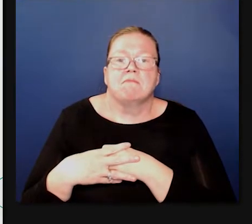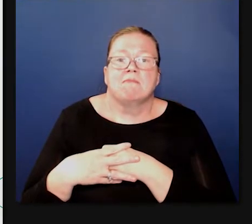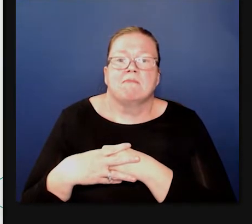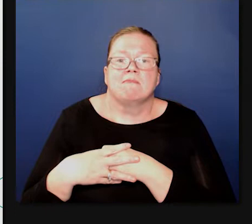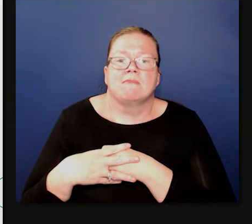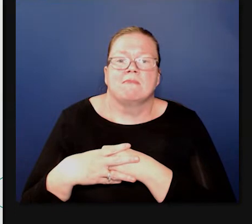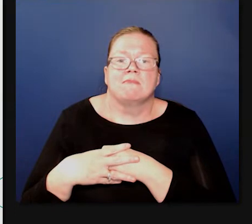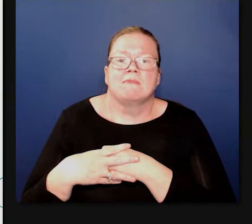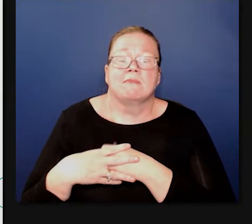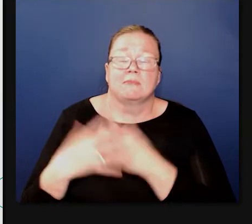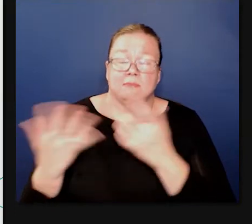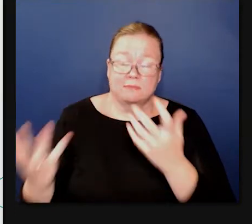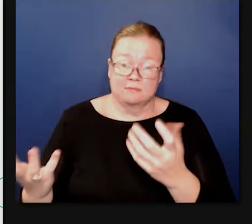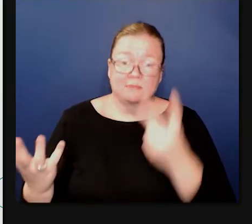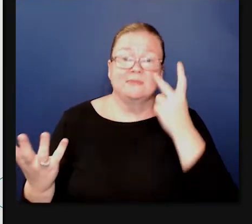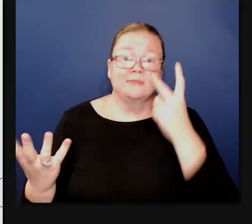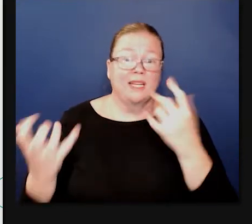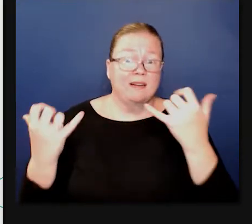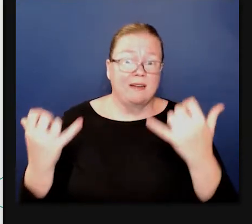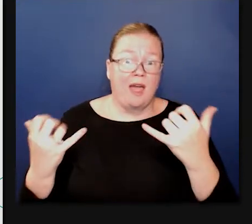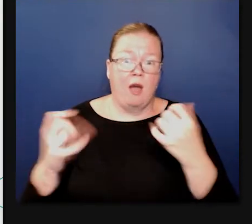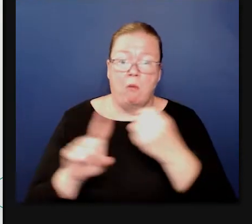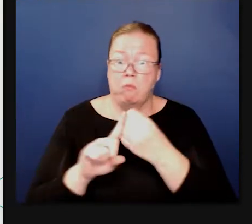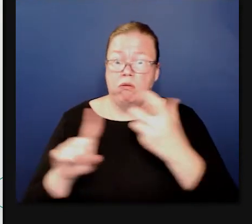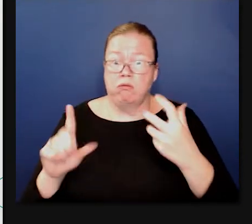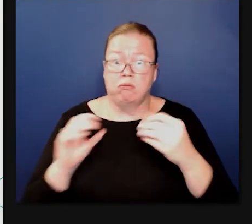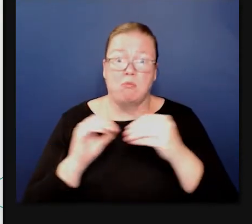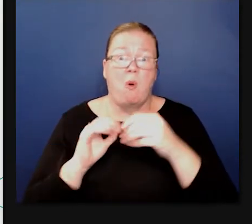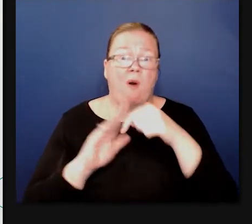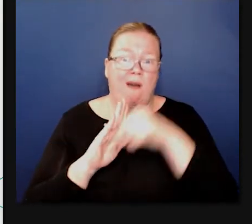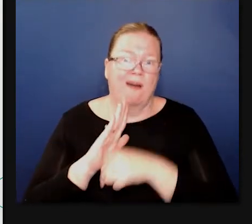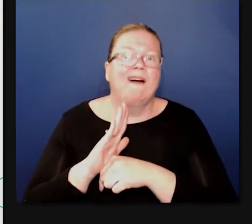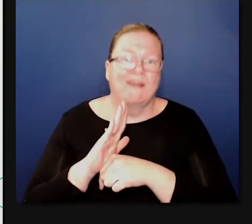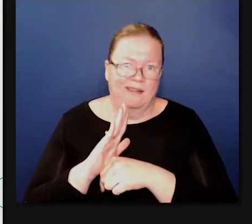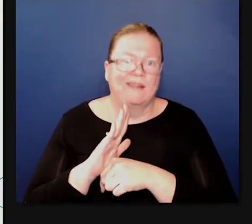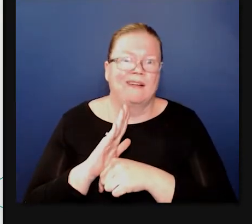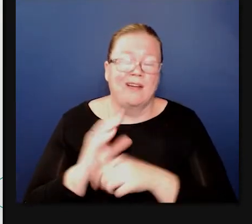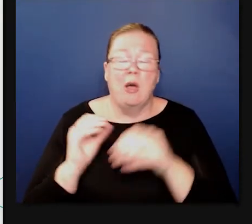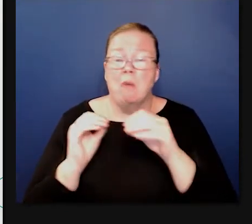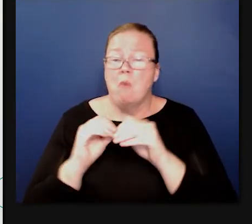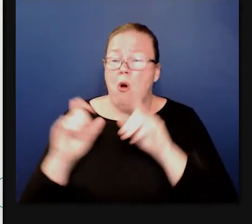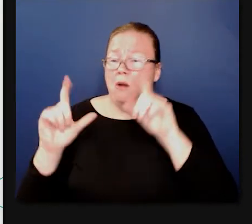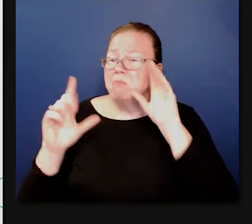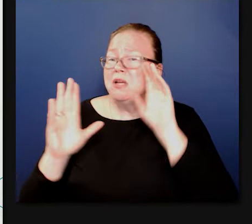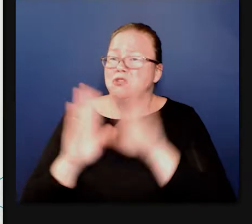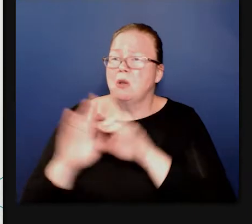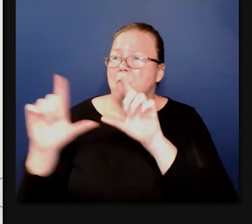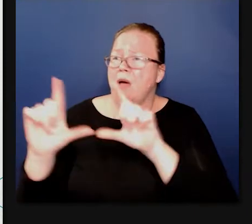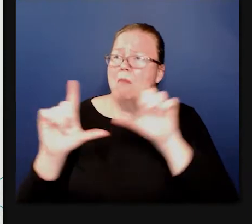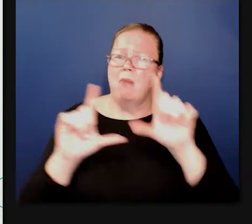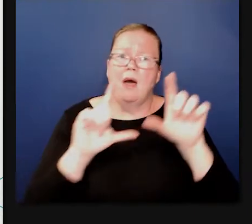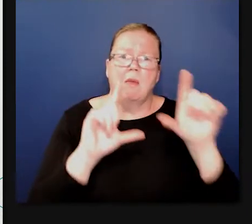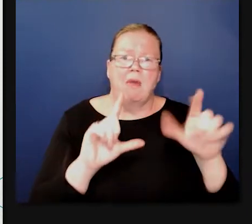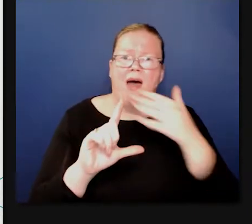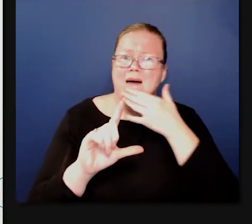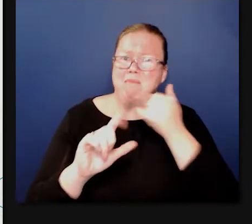And you can see, now there's even more detail. More screen shots of the plane, higher resolution.